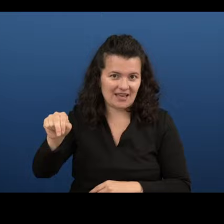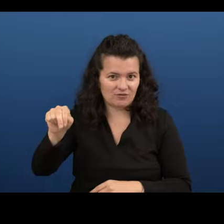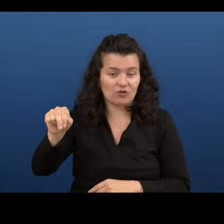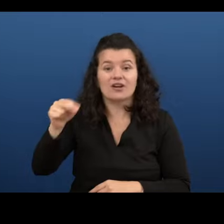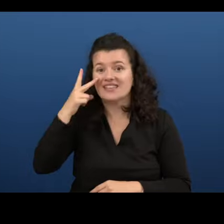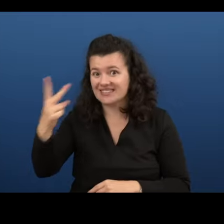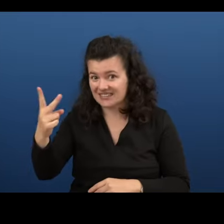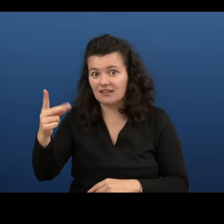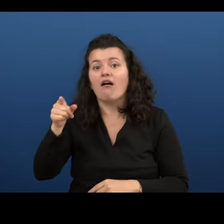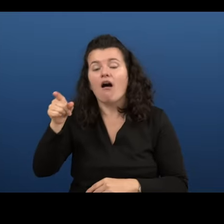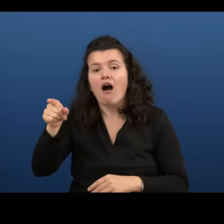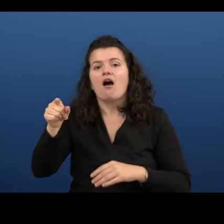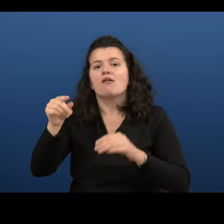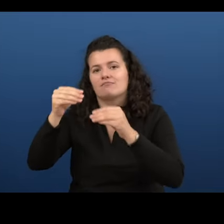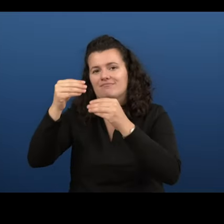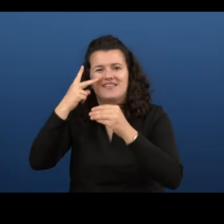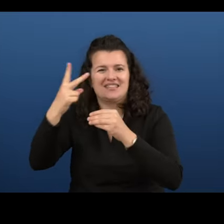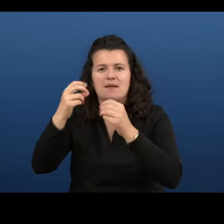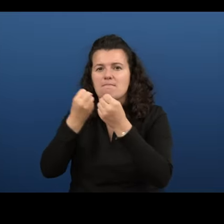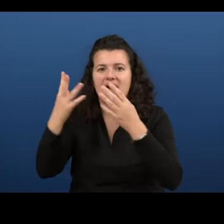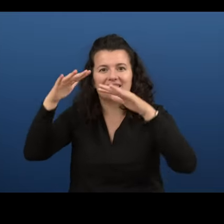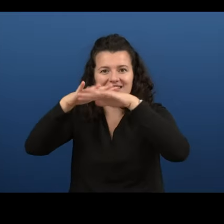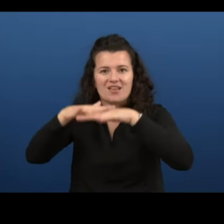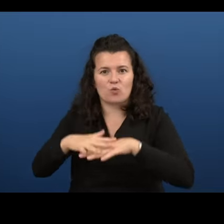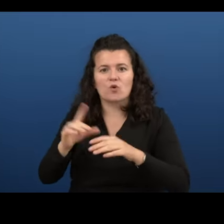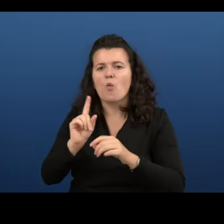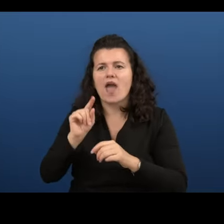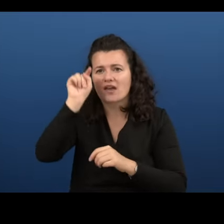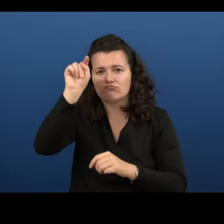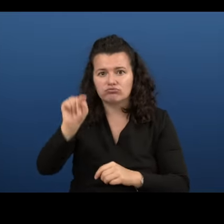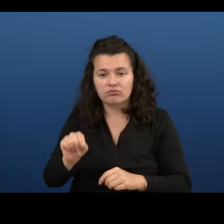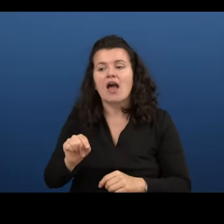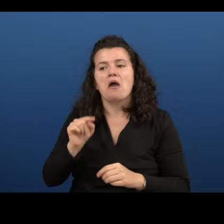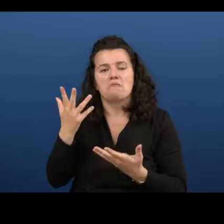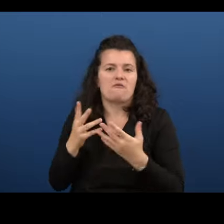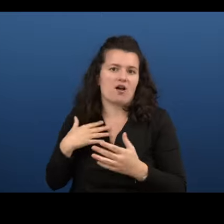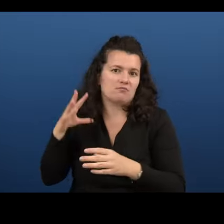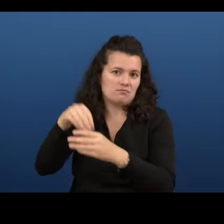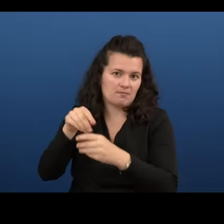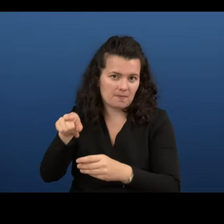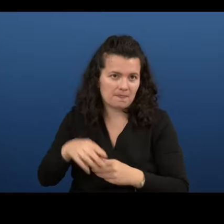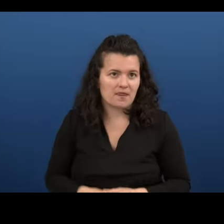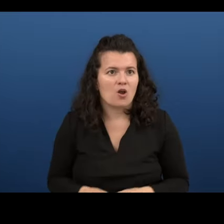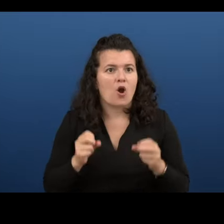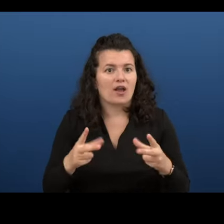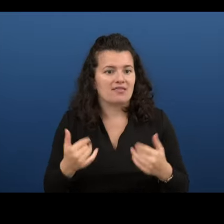12:31:18 So now we will break for lunch. At least here in Geneva and hopefully for most